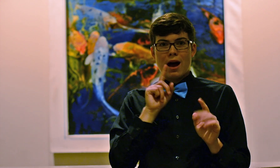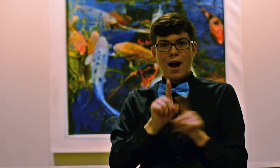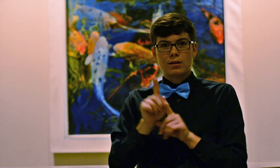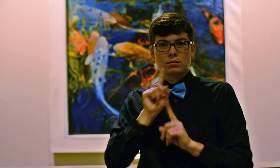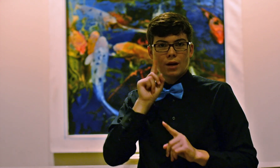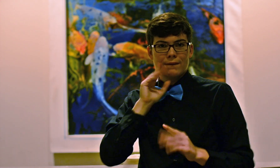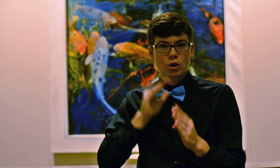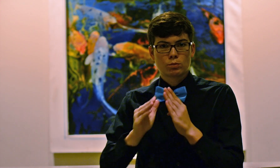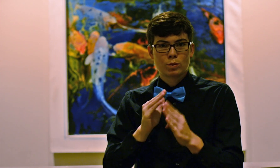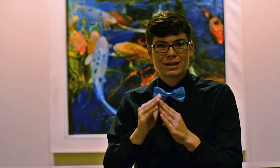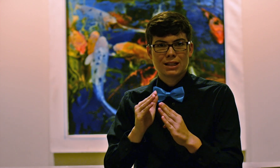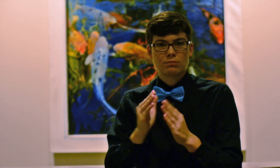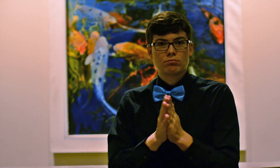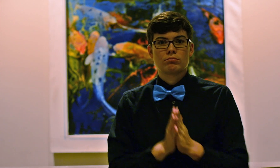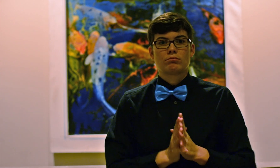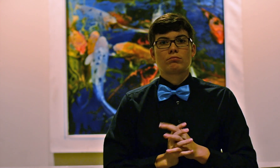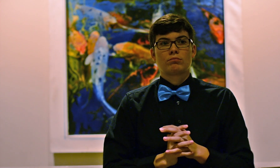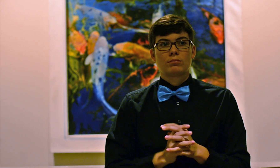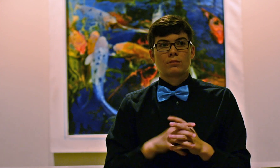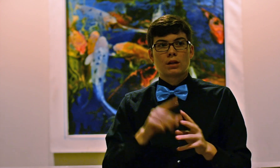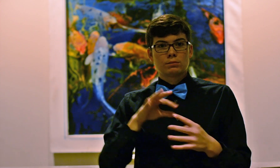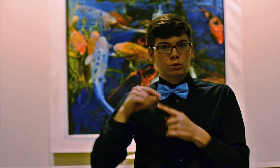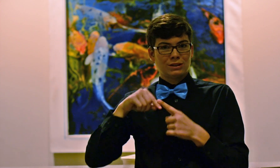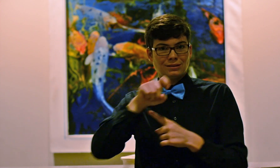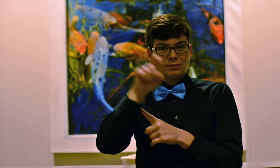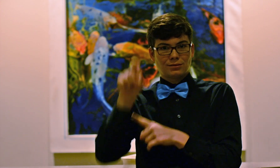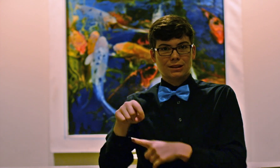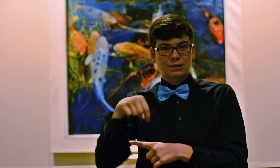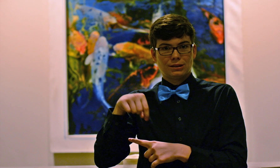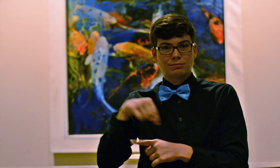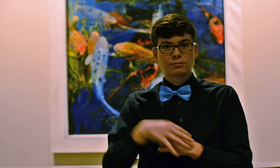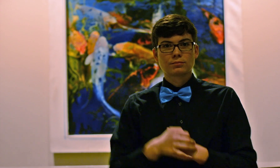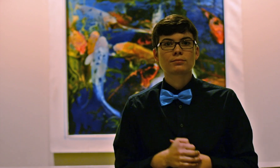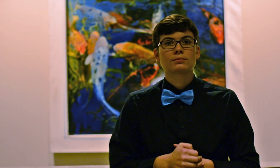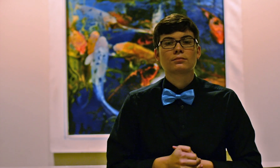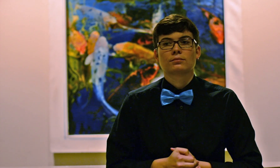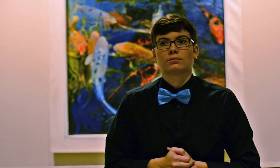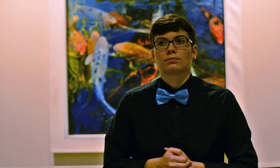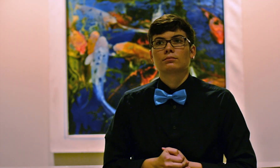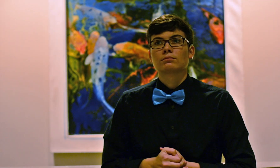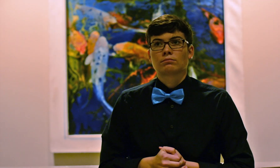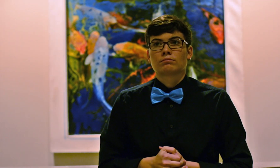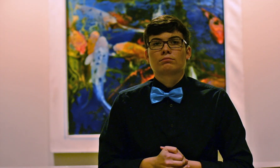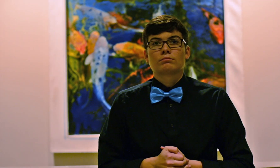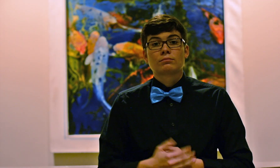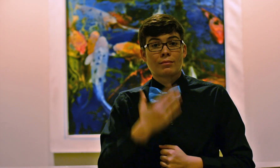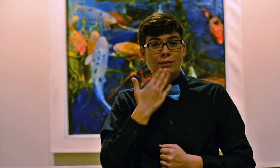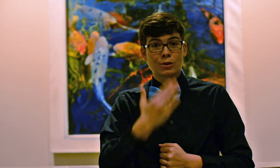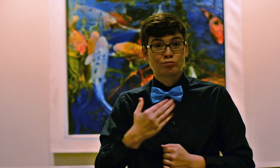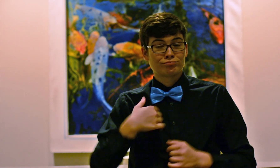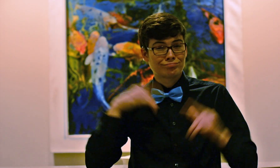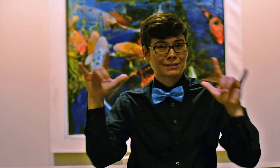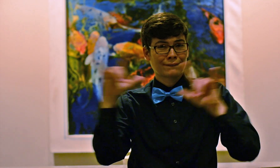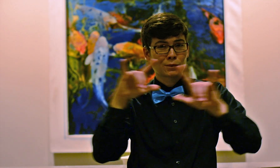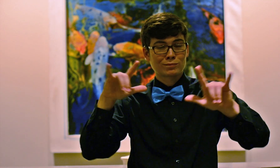Show them what makes up the deaf community in Texas. Thank you, and I love and appreciate all of you.